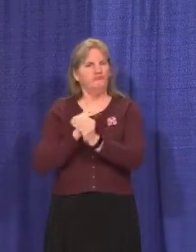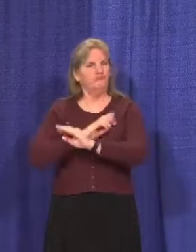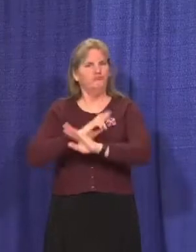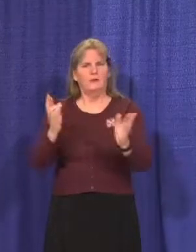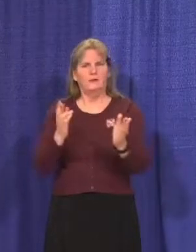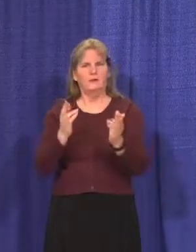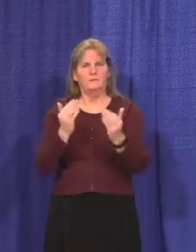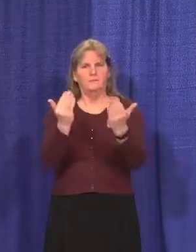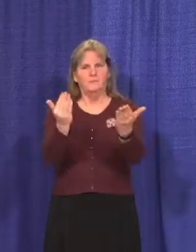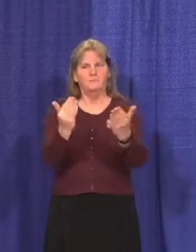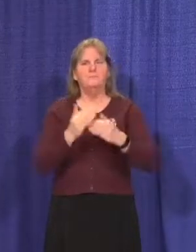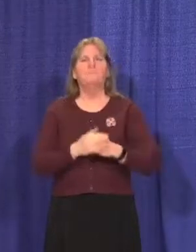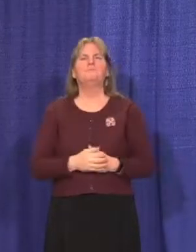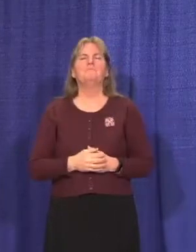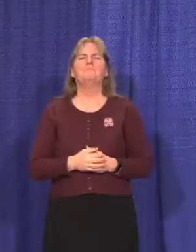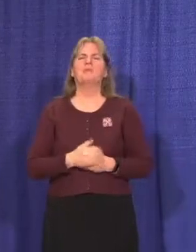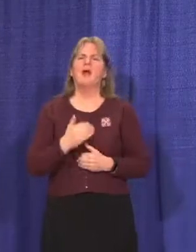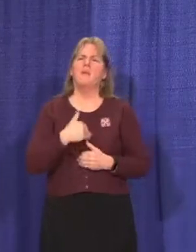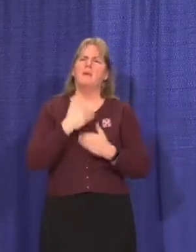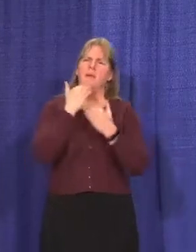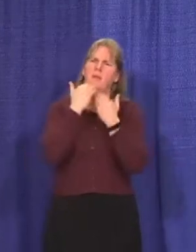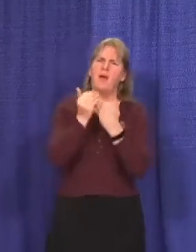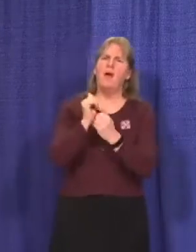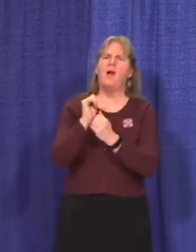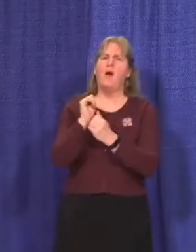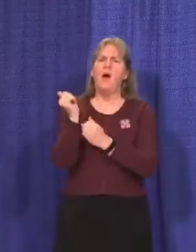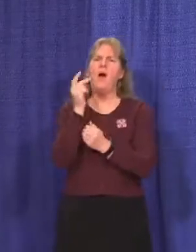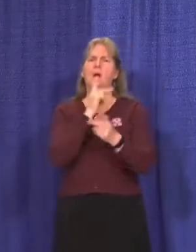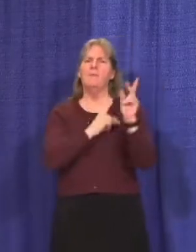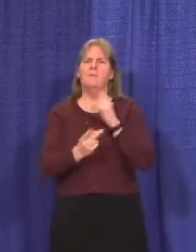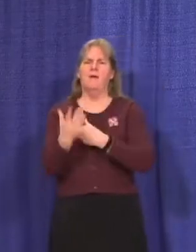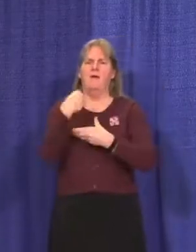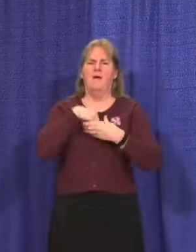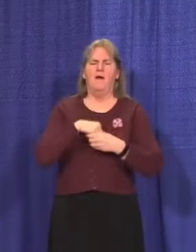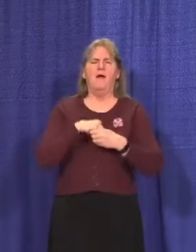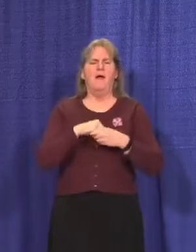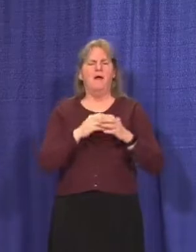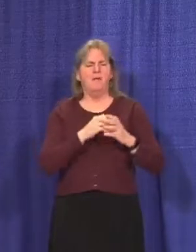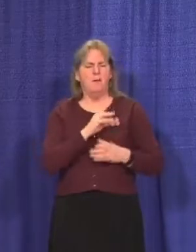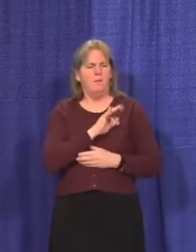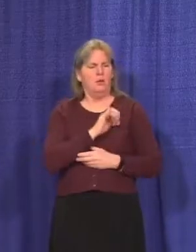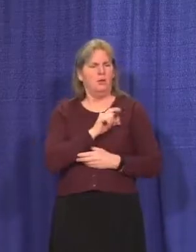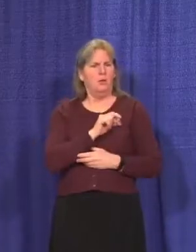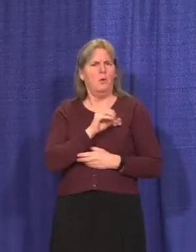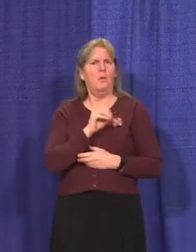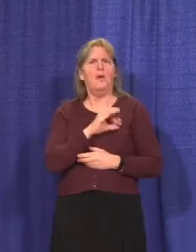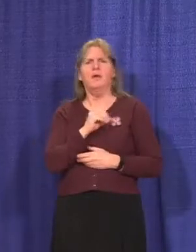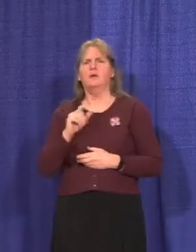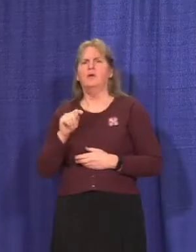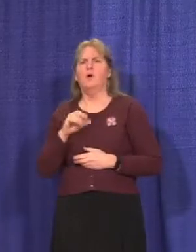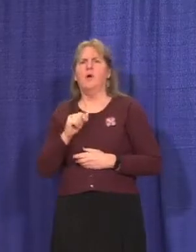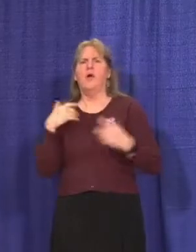our mobile vaccine team for their work on the rollout -- for